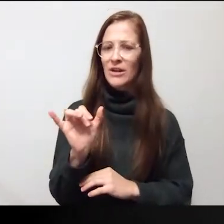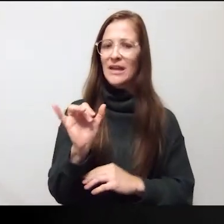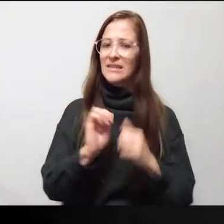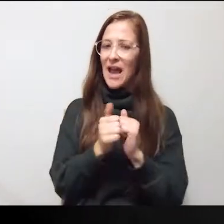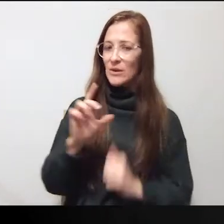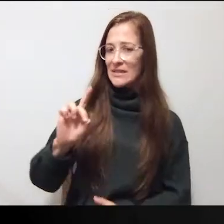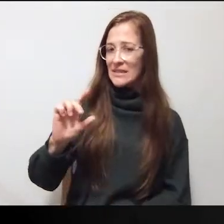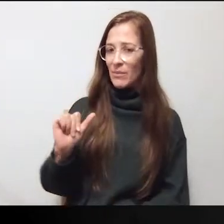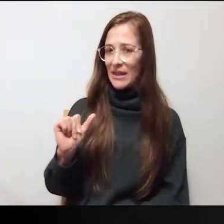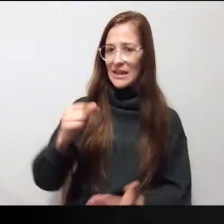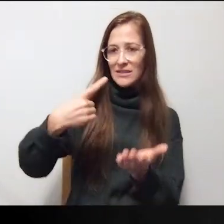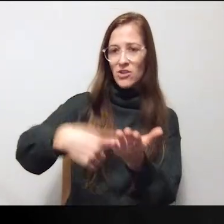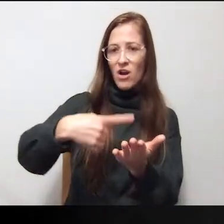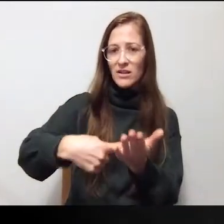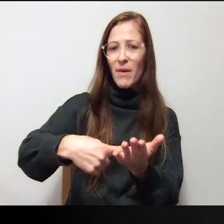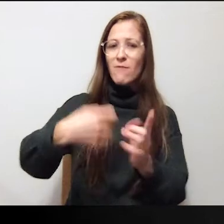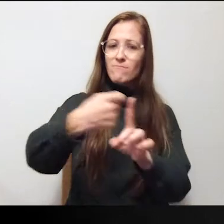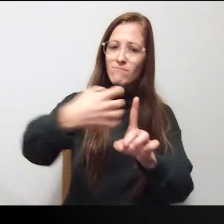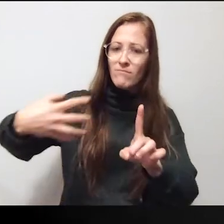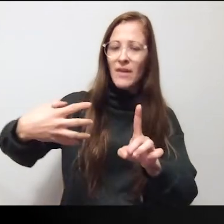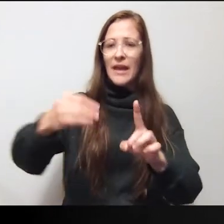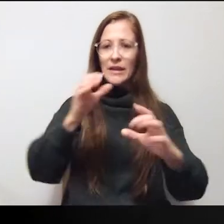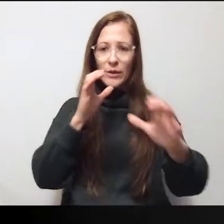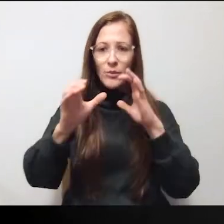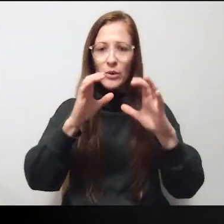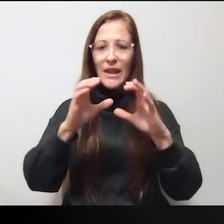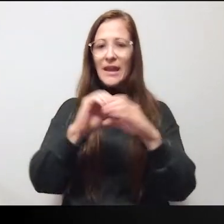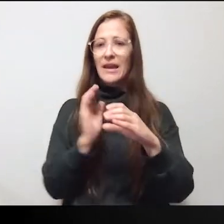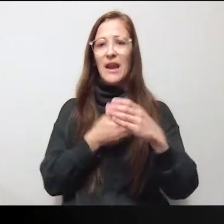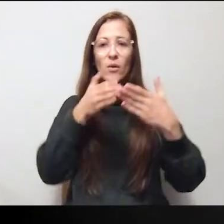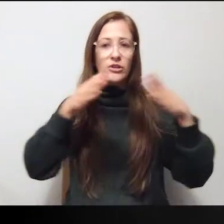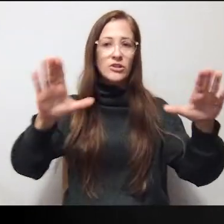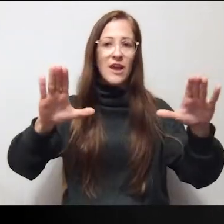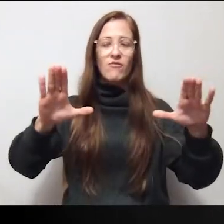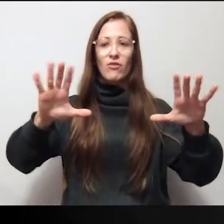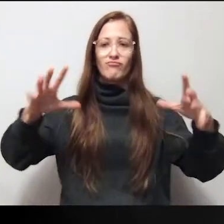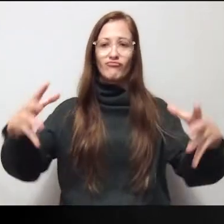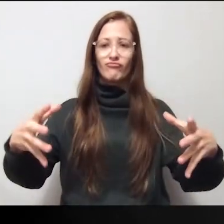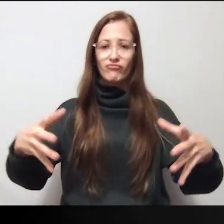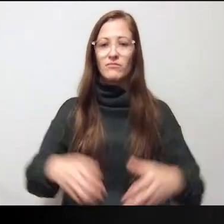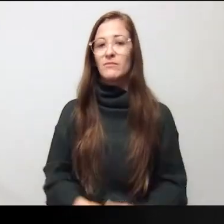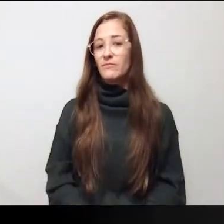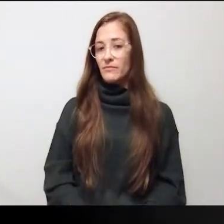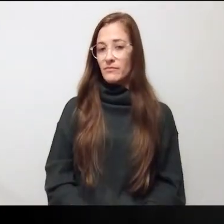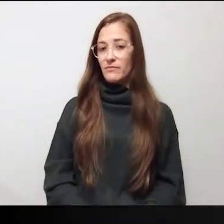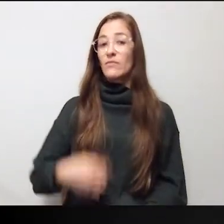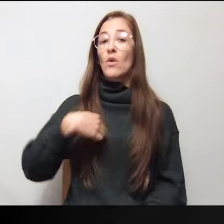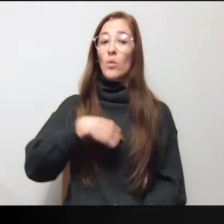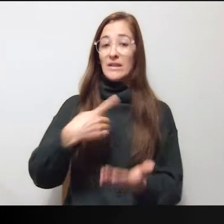is talked about and communicated to the general public. So as we talked about intersectionality there,